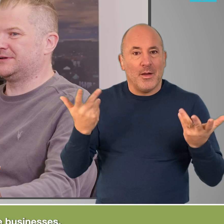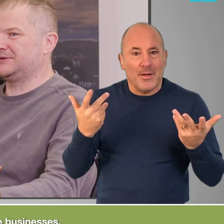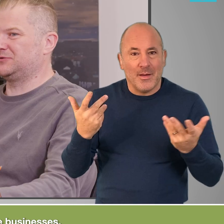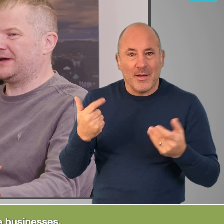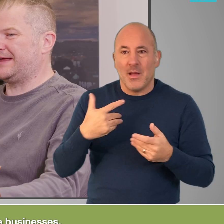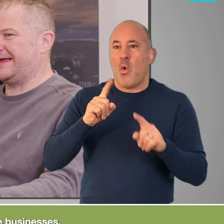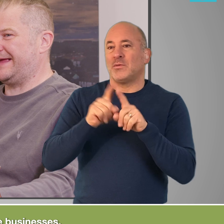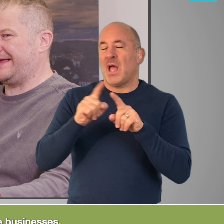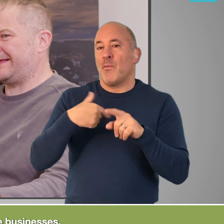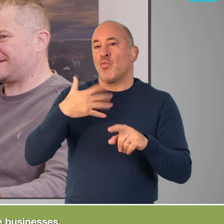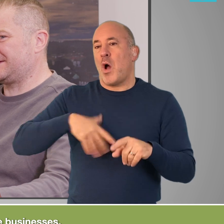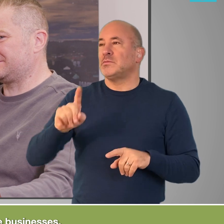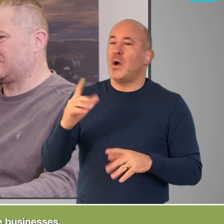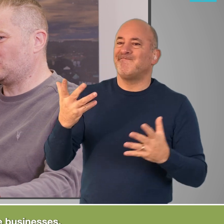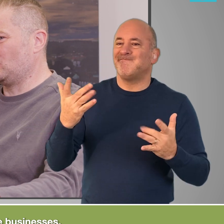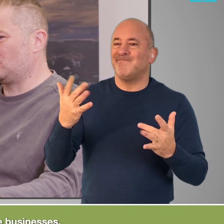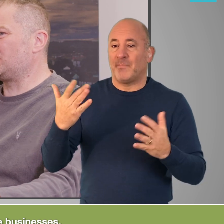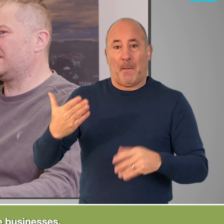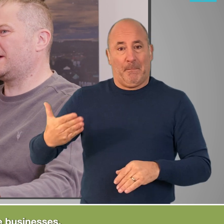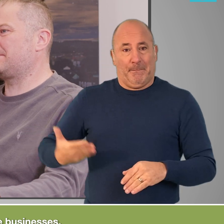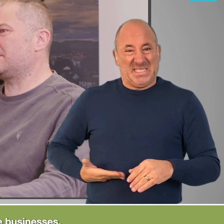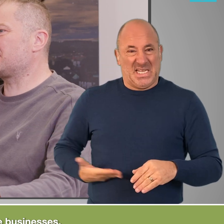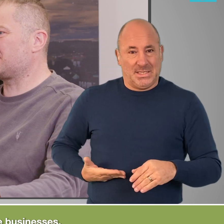And it would really like businesses,